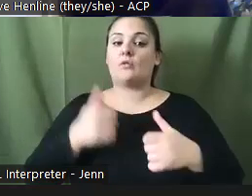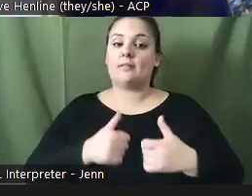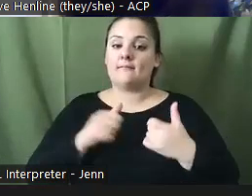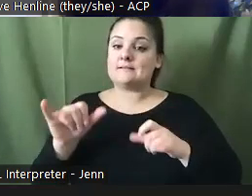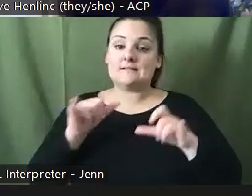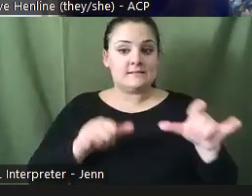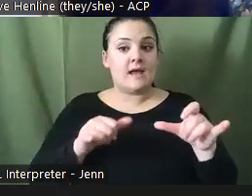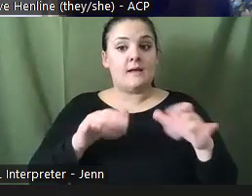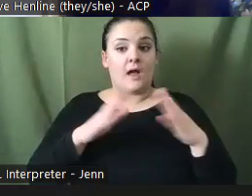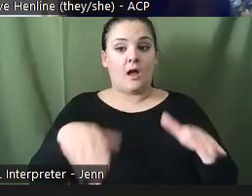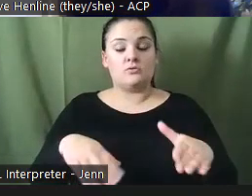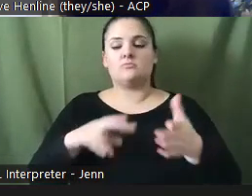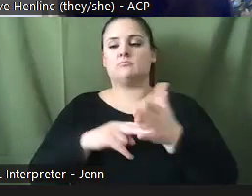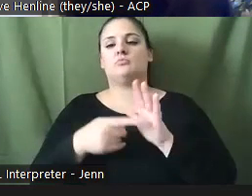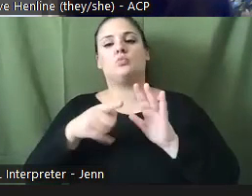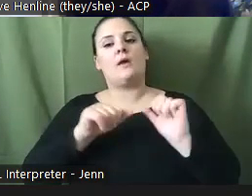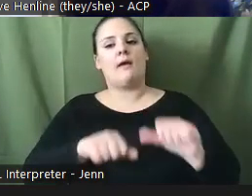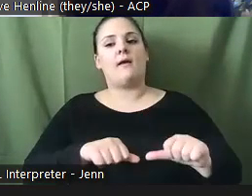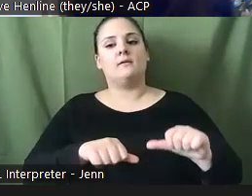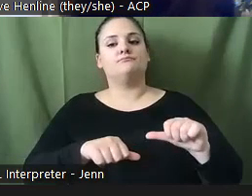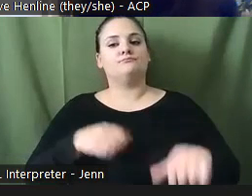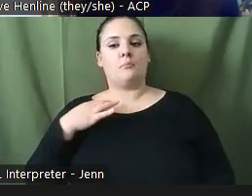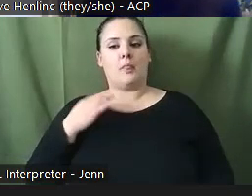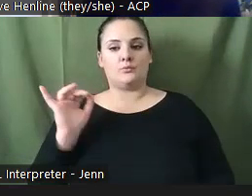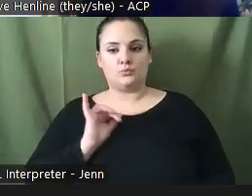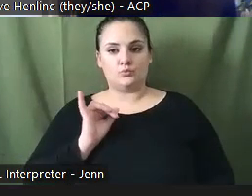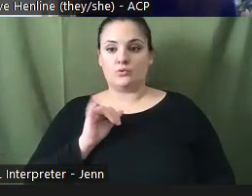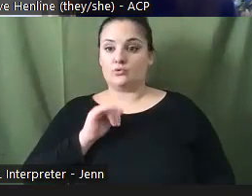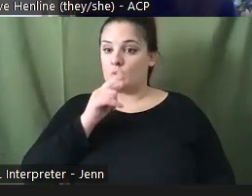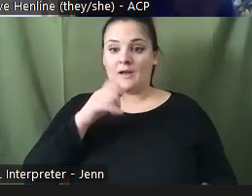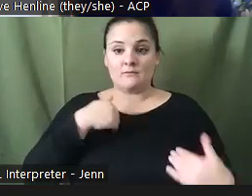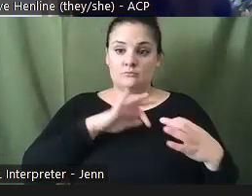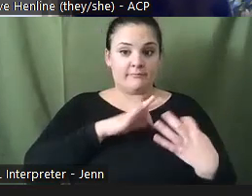You don't have to be related to the primary participant, you just have to live in the